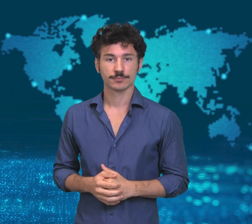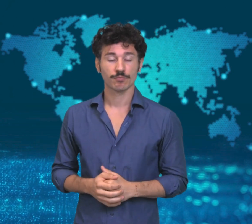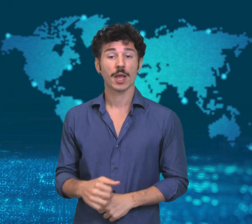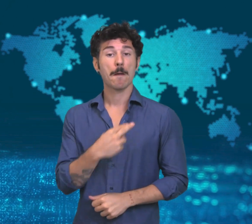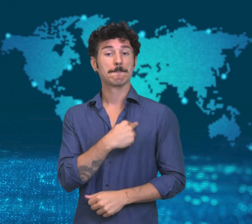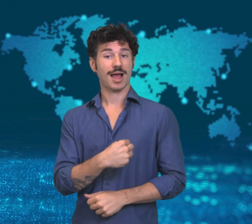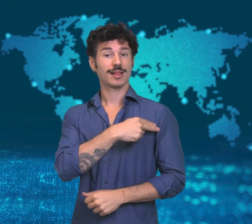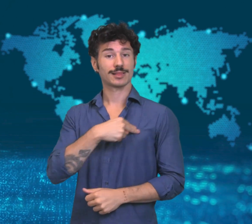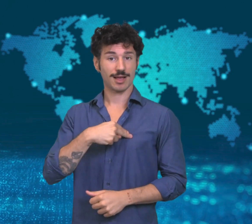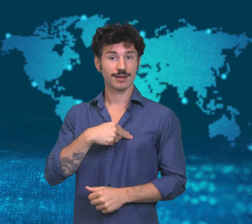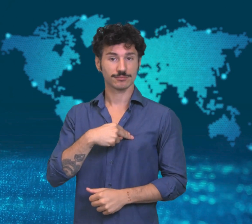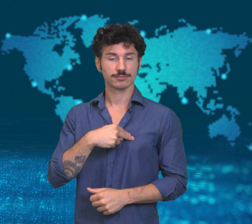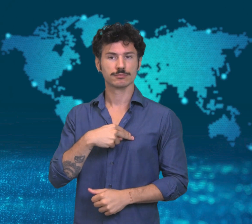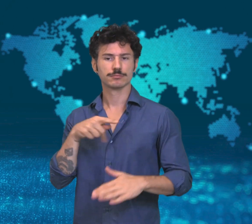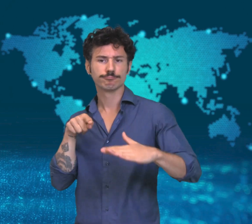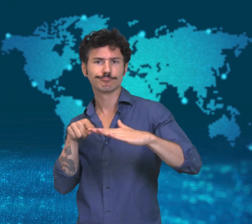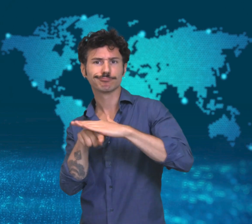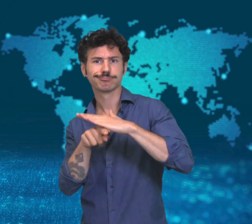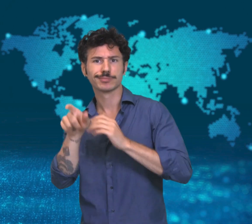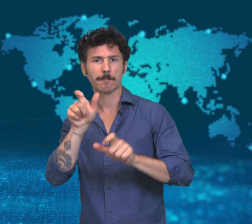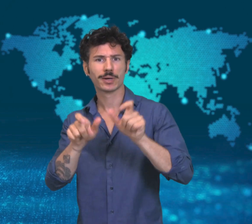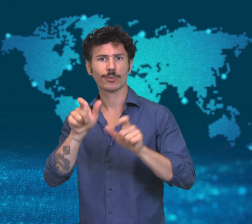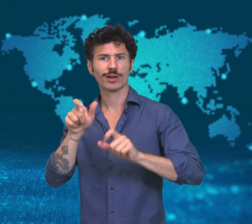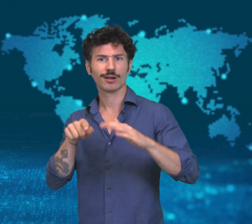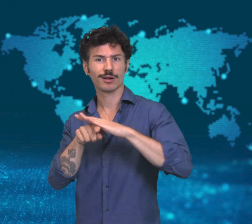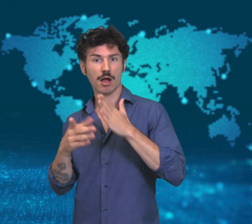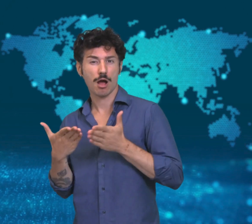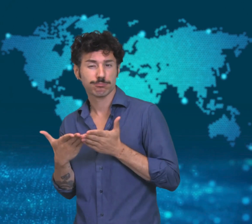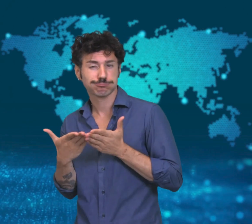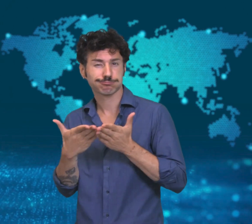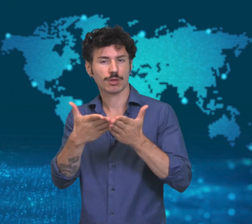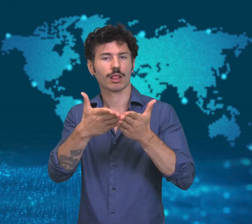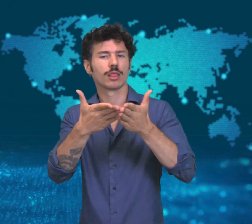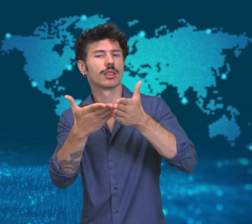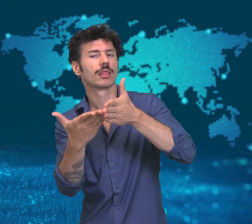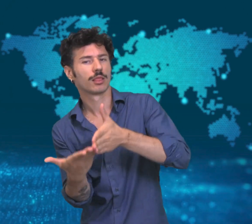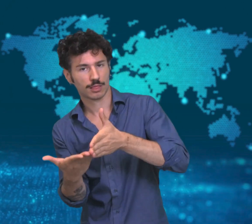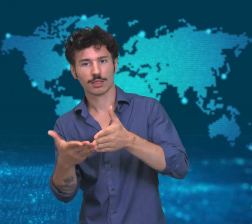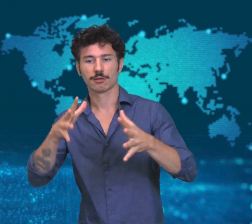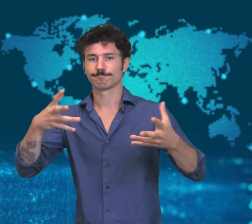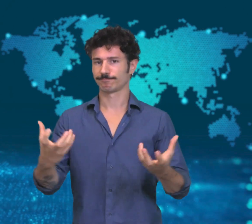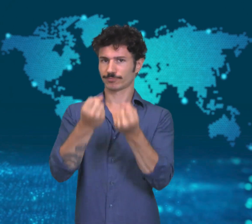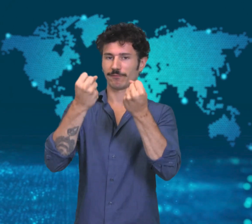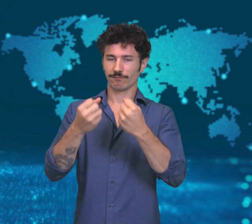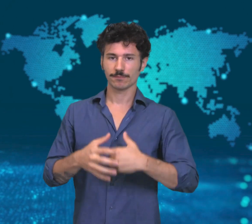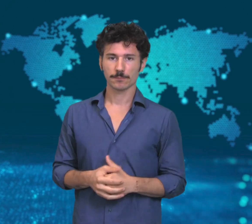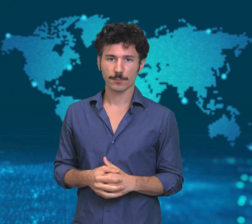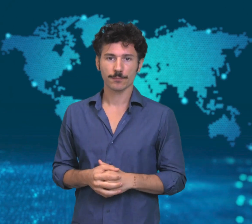Migrants rescued from sinking boat.